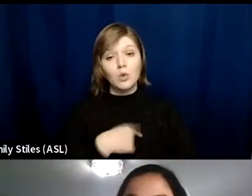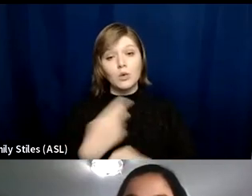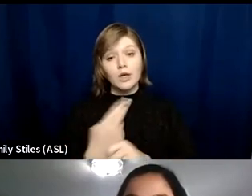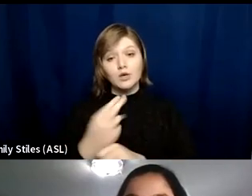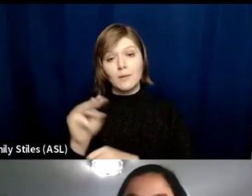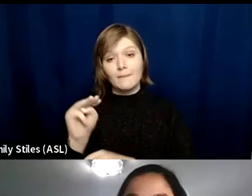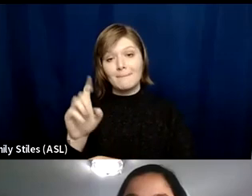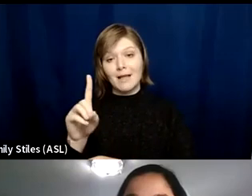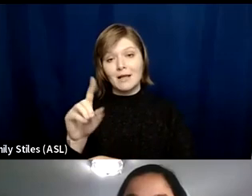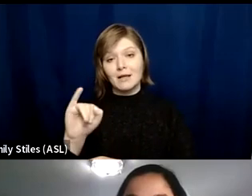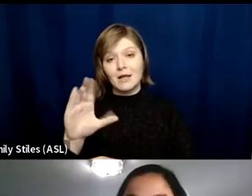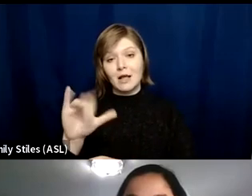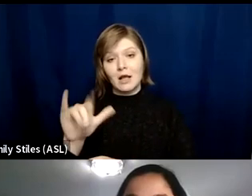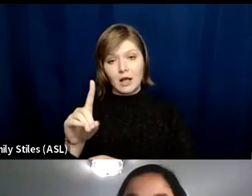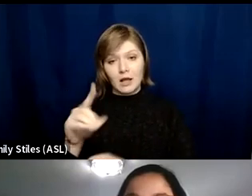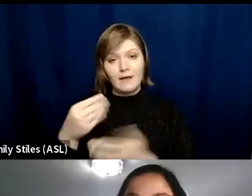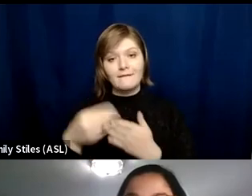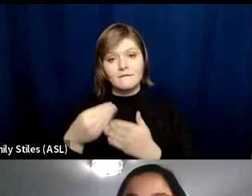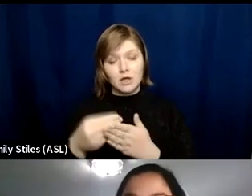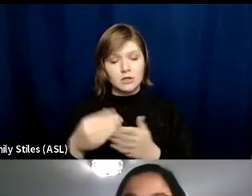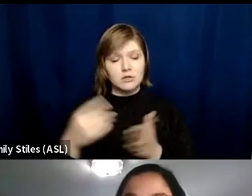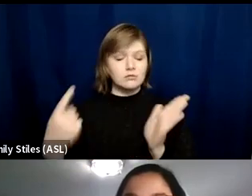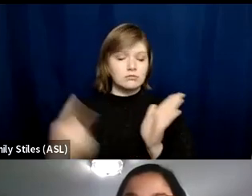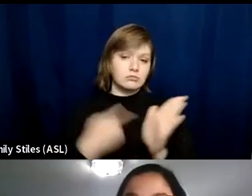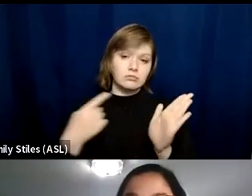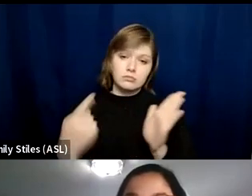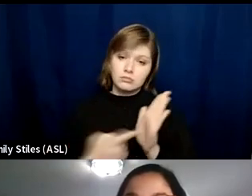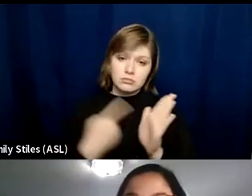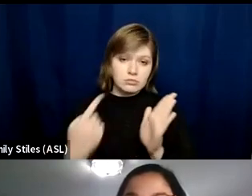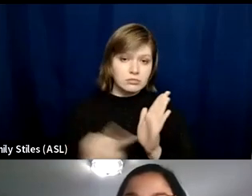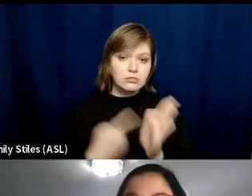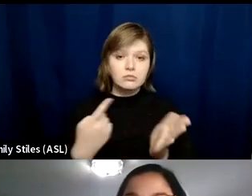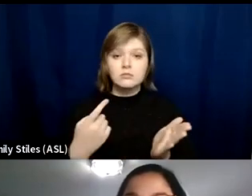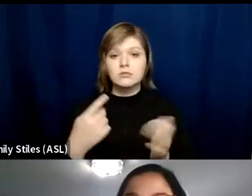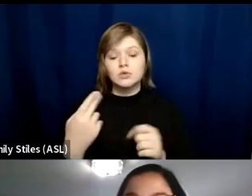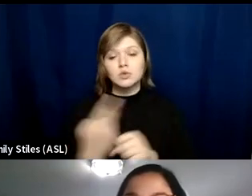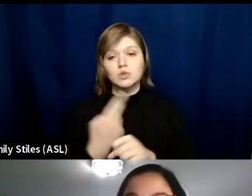Typically what I would do in those cases is I worked in Washington, I